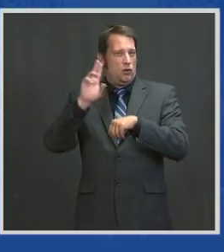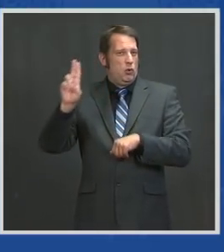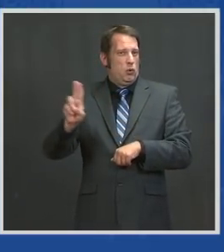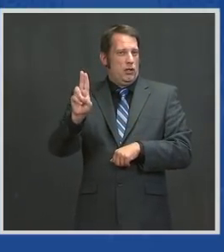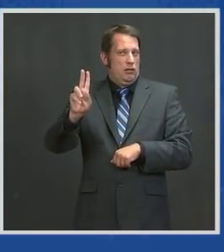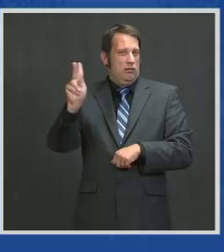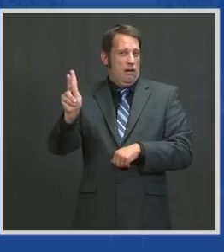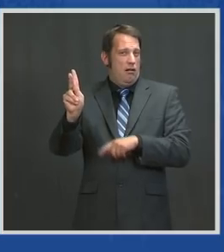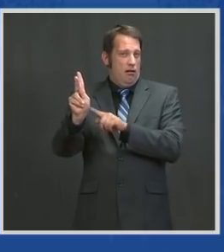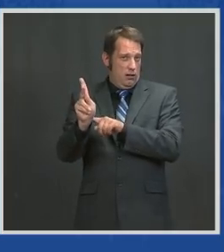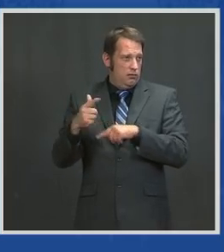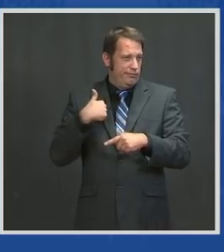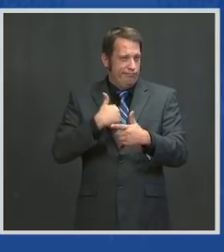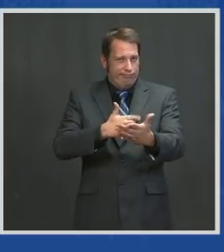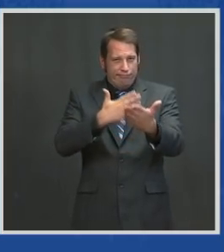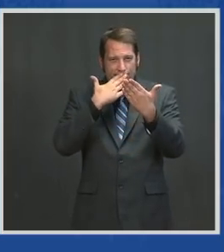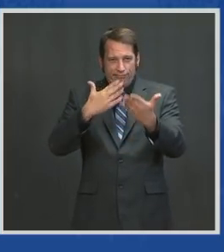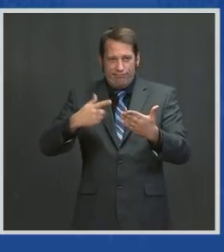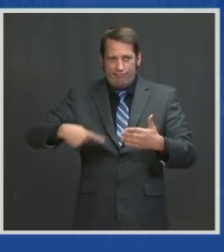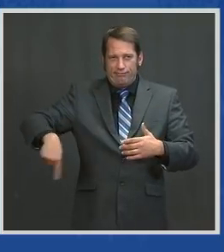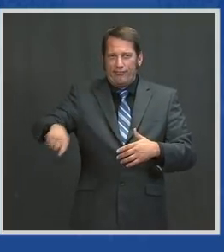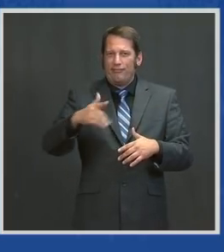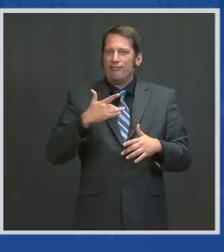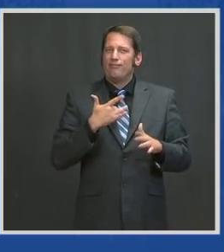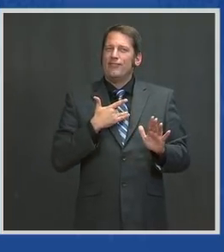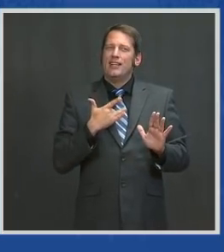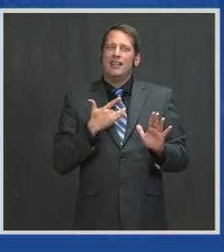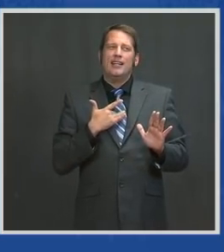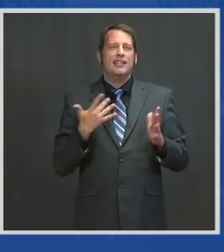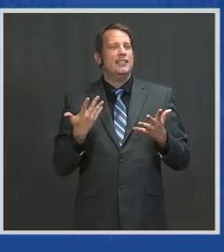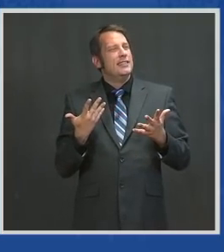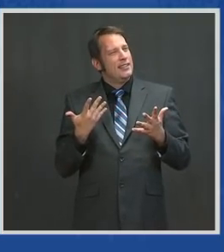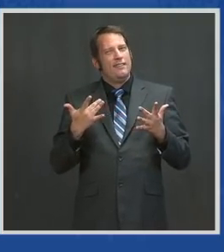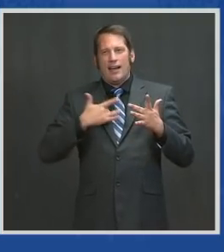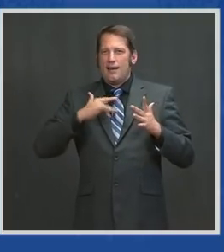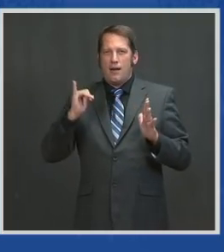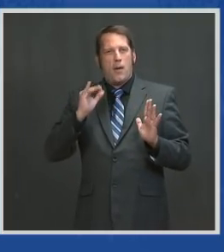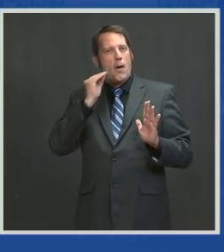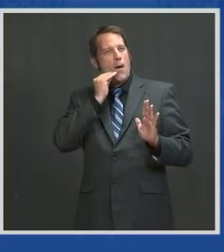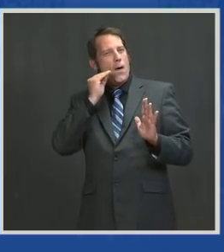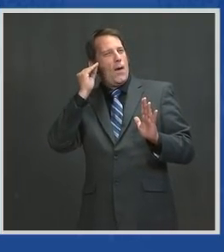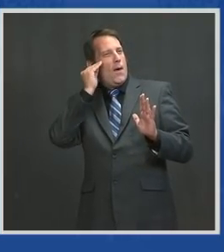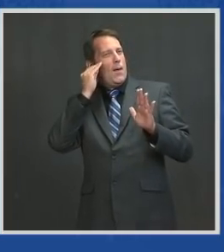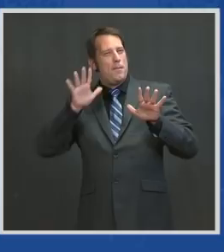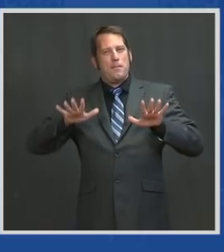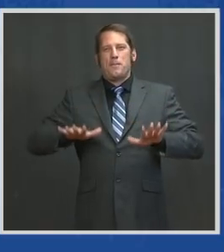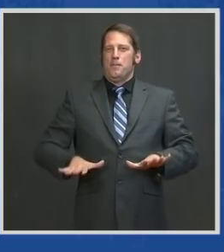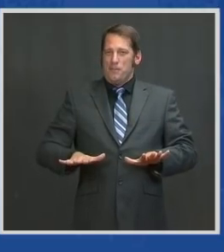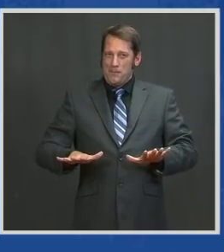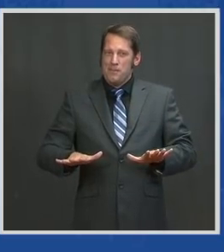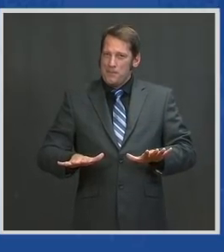all of us, like we truly have a home away from home. Apart from a couple of disagreements